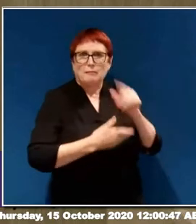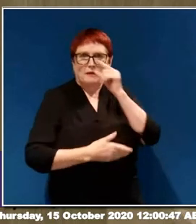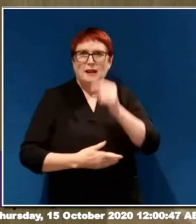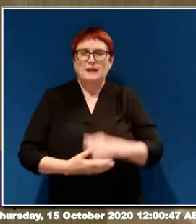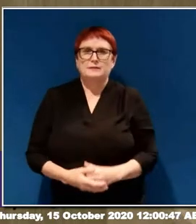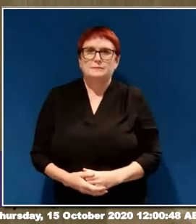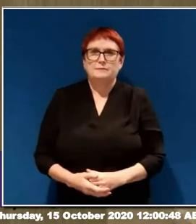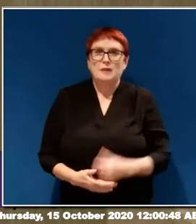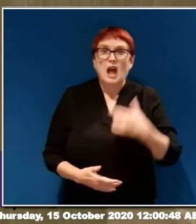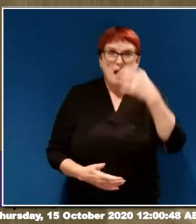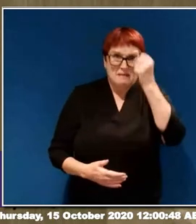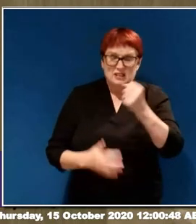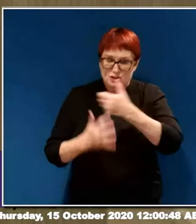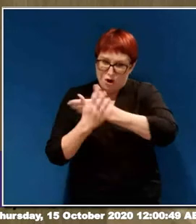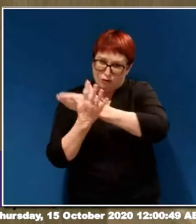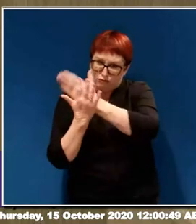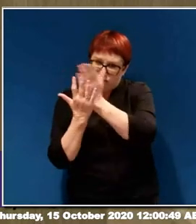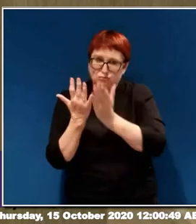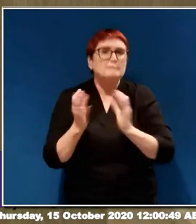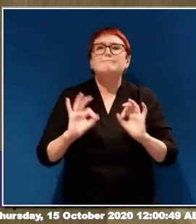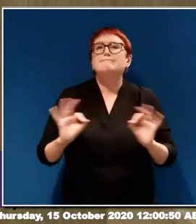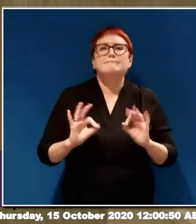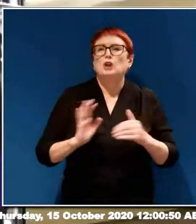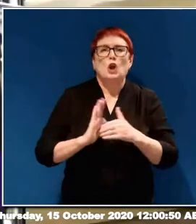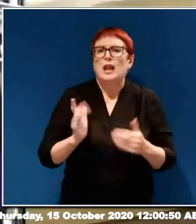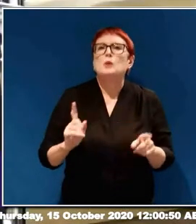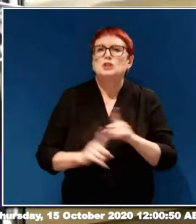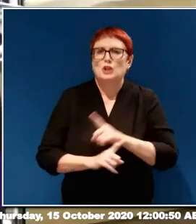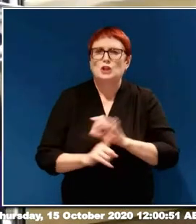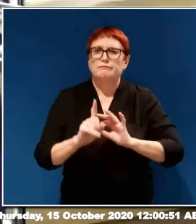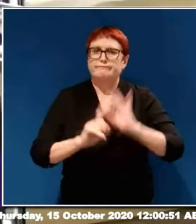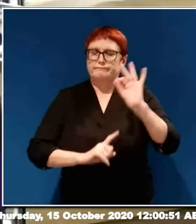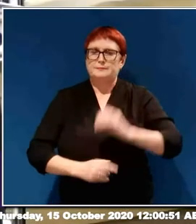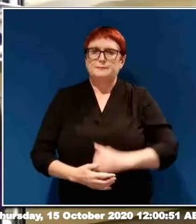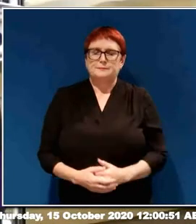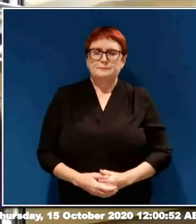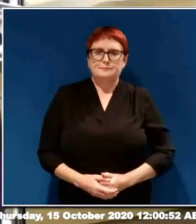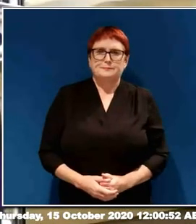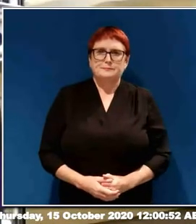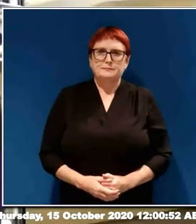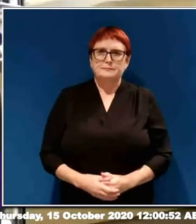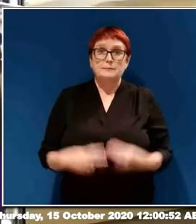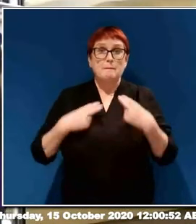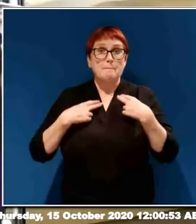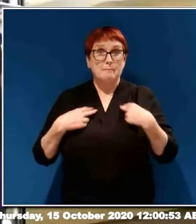OK. There's still a lot of diversity required of you, though, in your current role, yes? Yes.